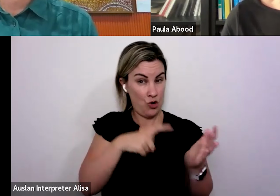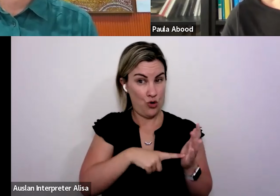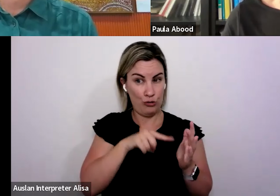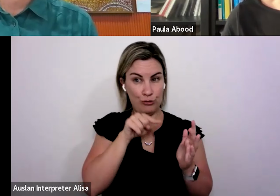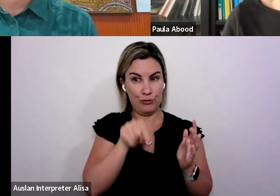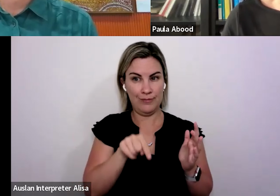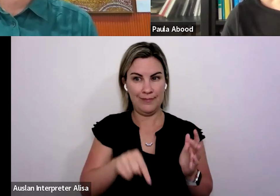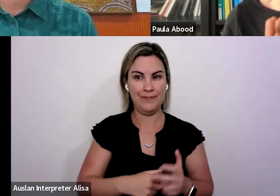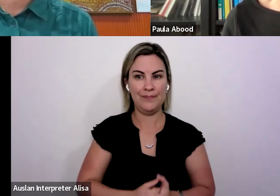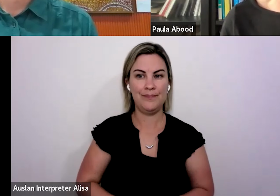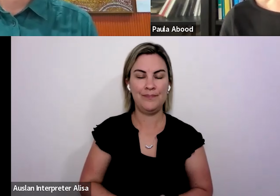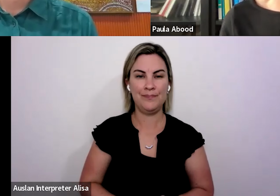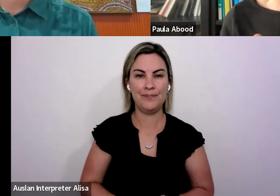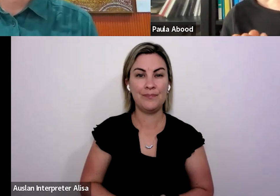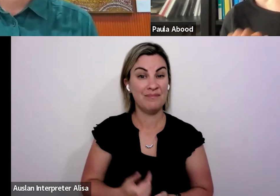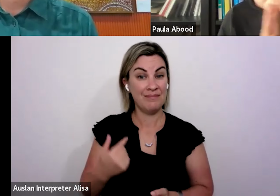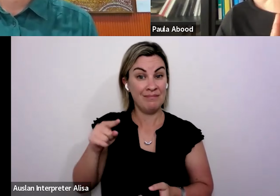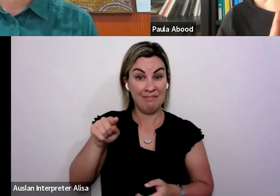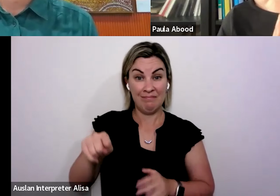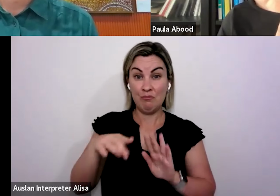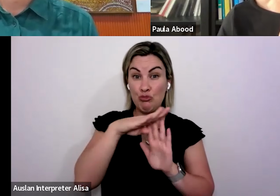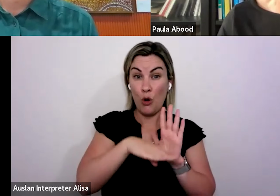wisdom and knowledge and they have been shared with us.